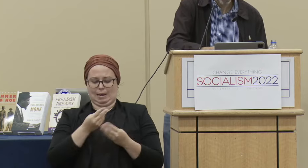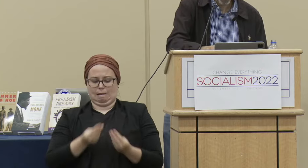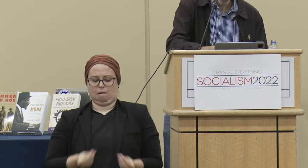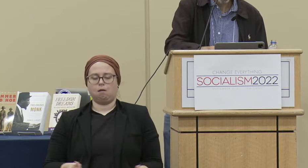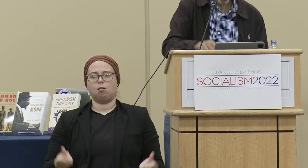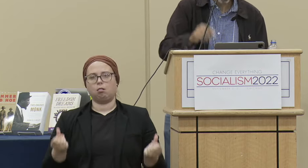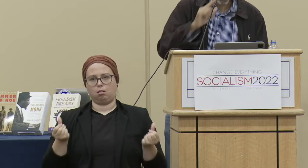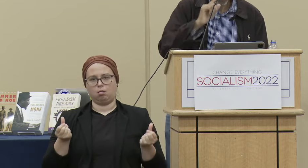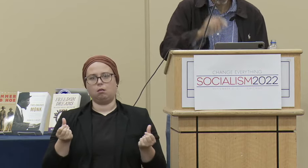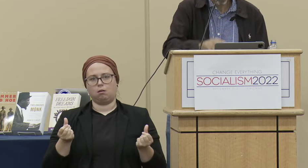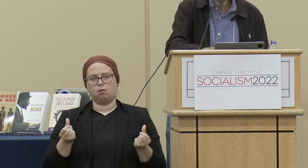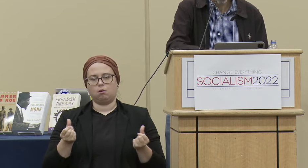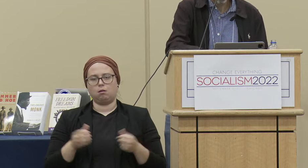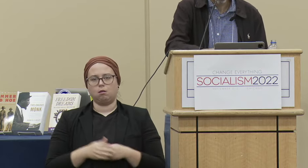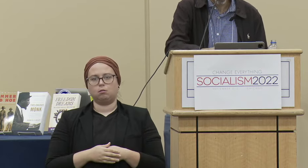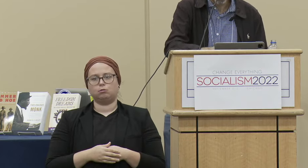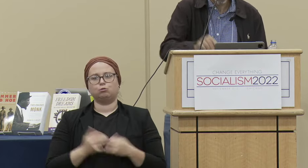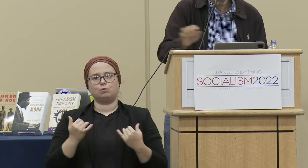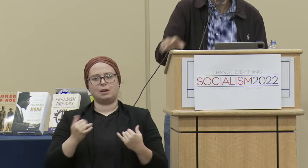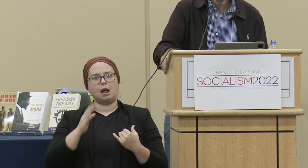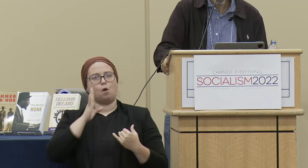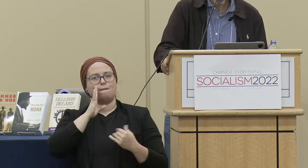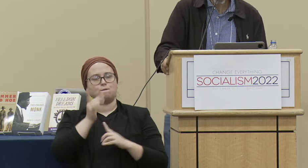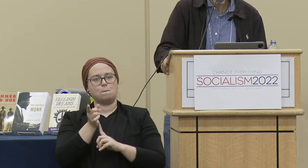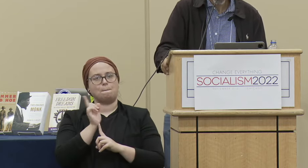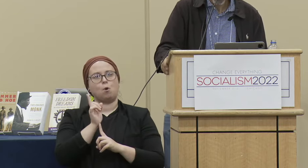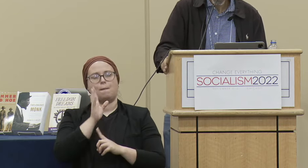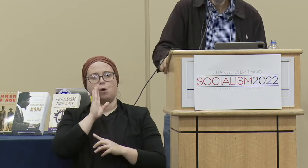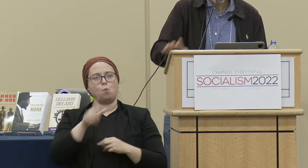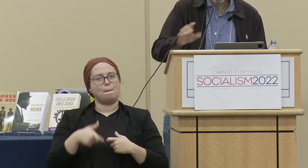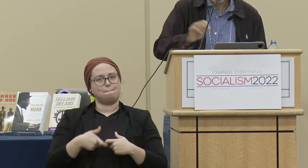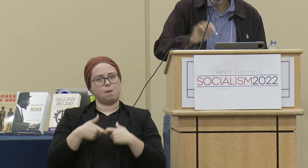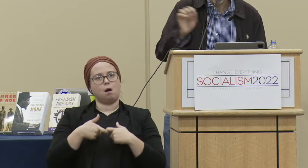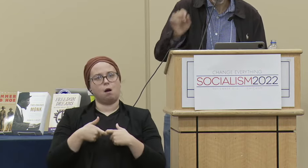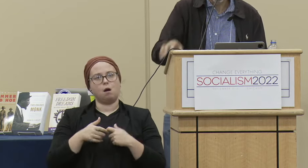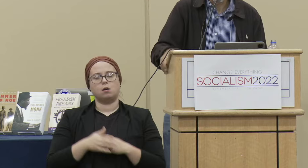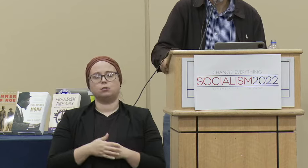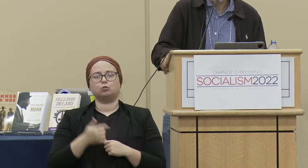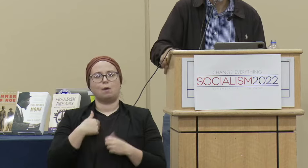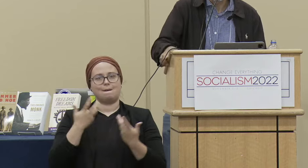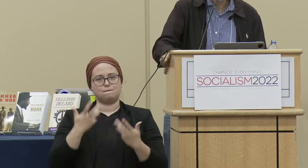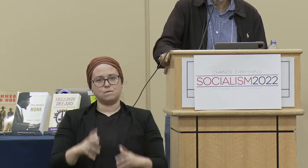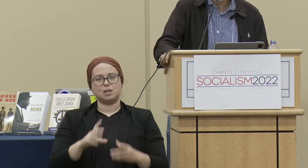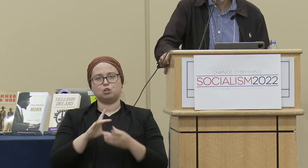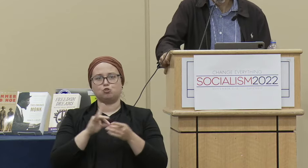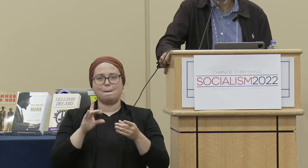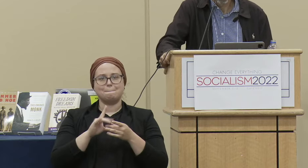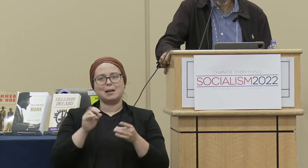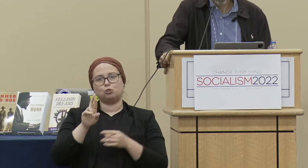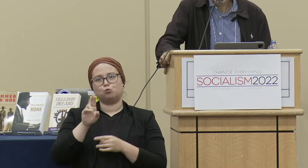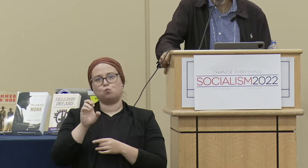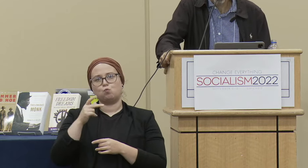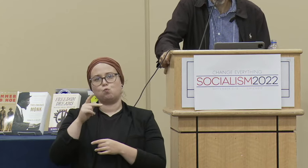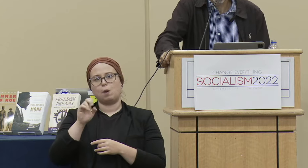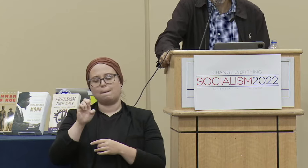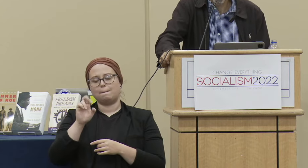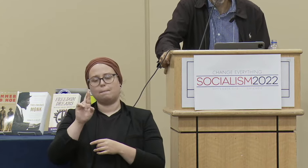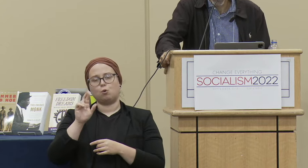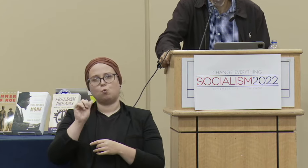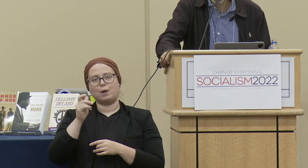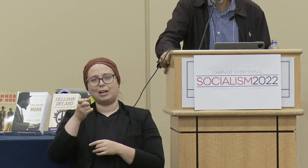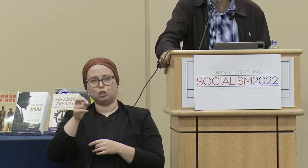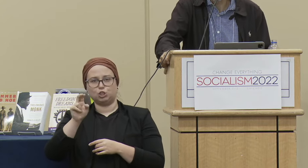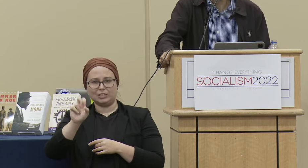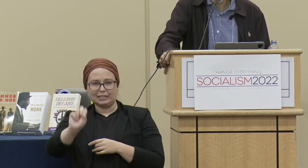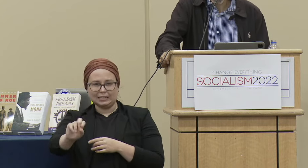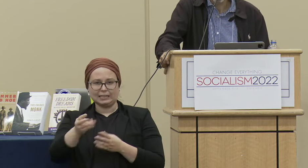how do we heal. What does that entail .